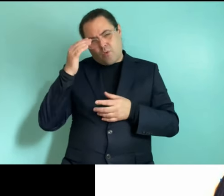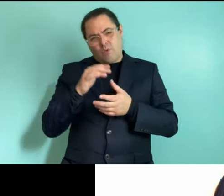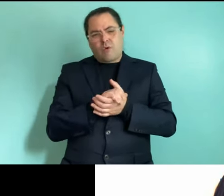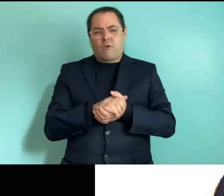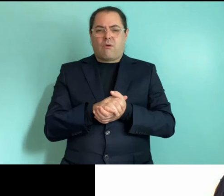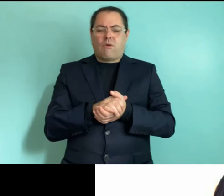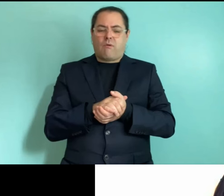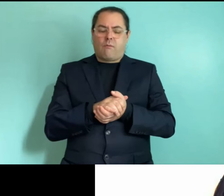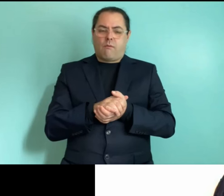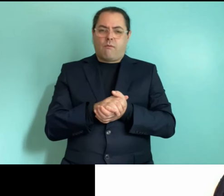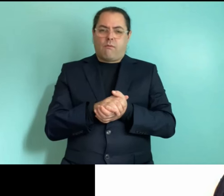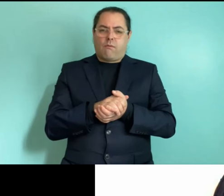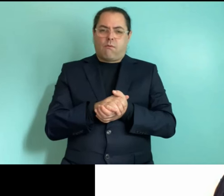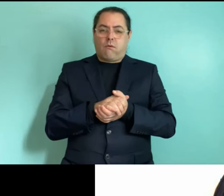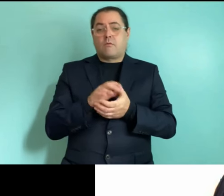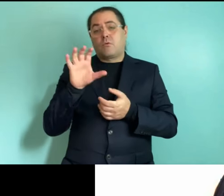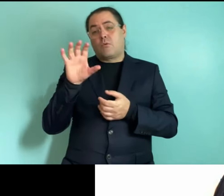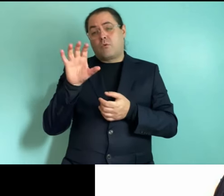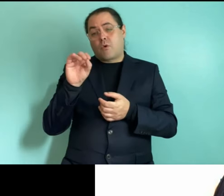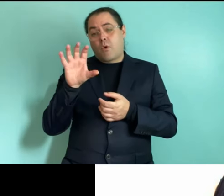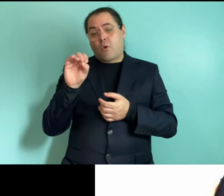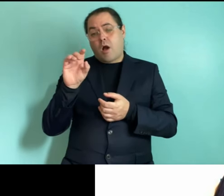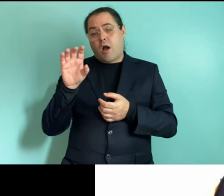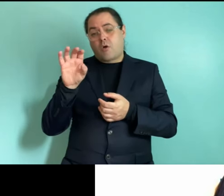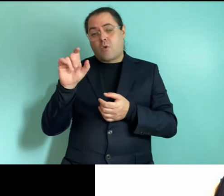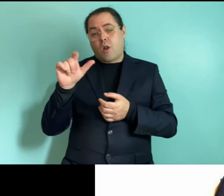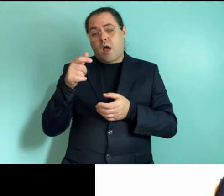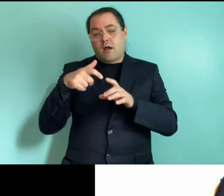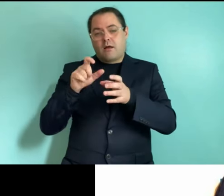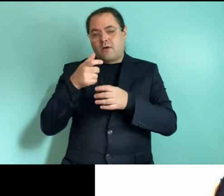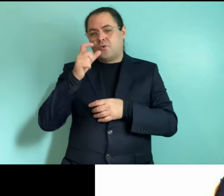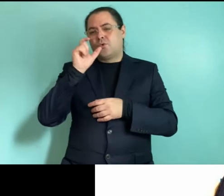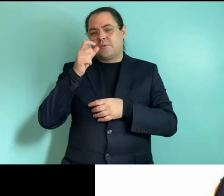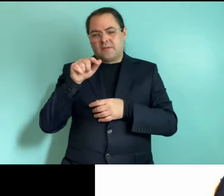12:19:57 Yes, those are the ones that are known internationally, but we started with